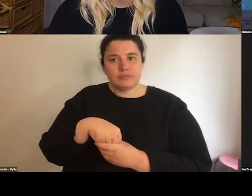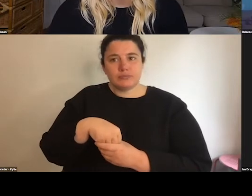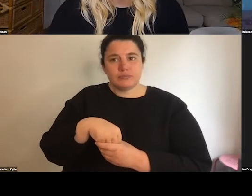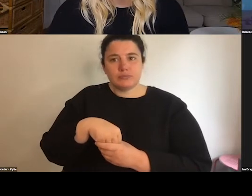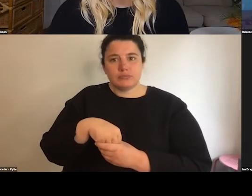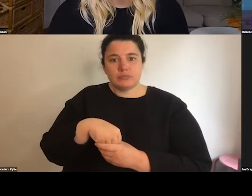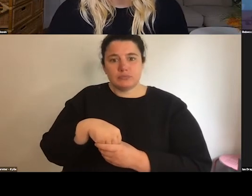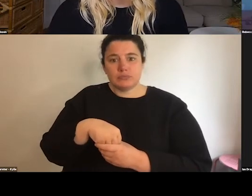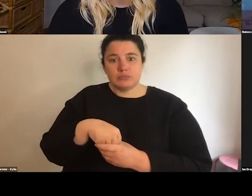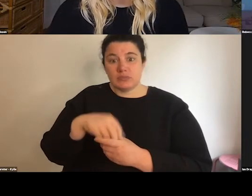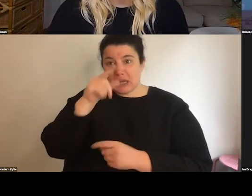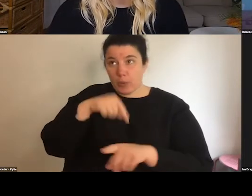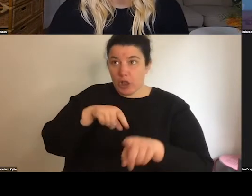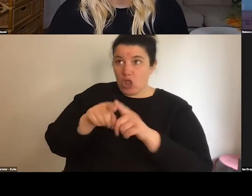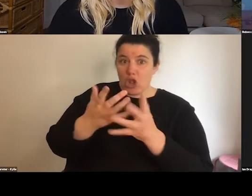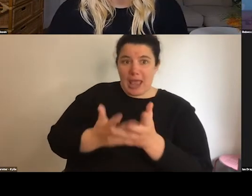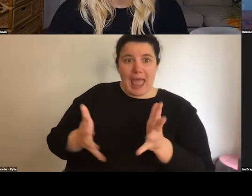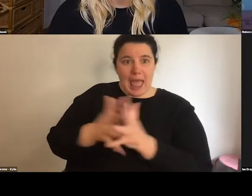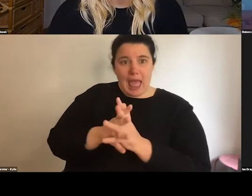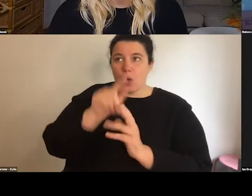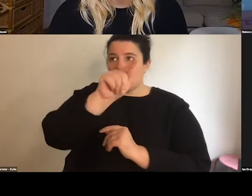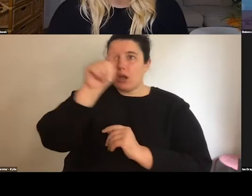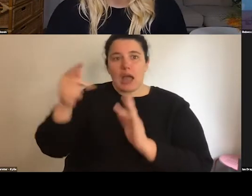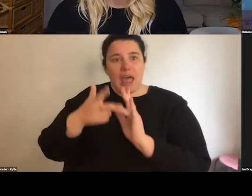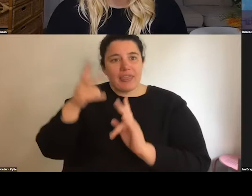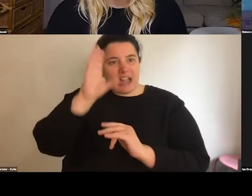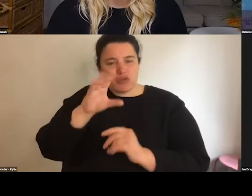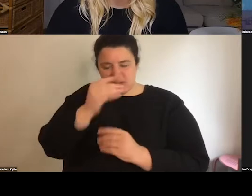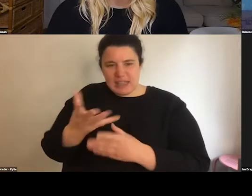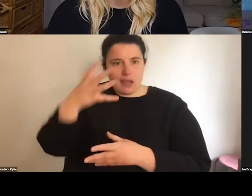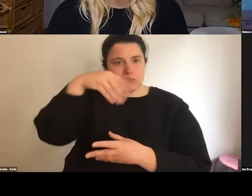from how the countries have been able to embed creative practice